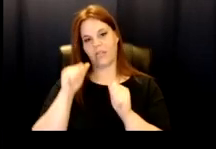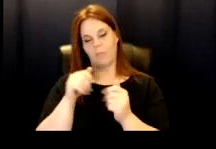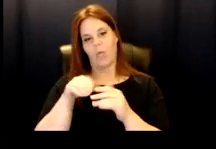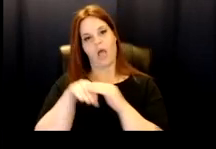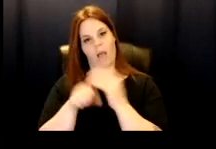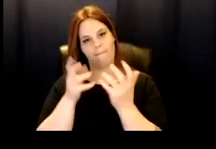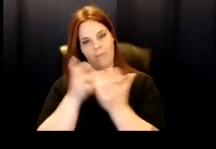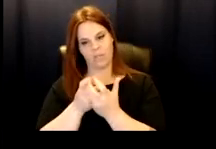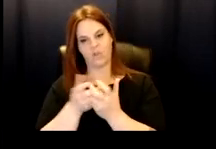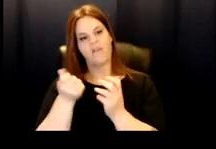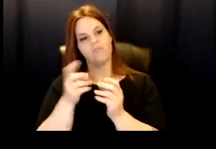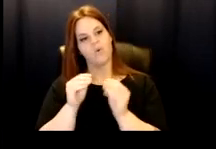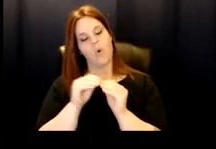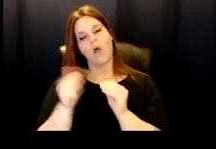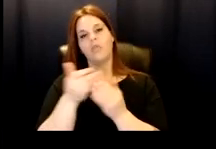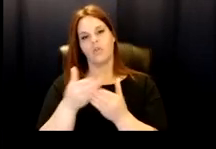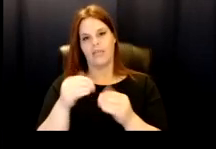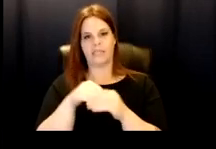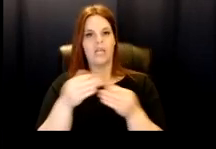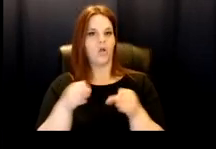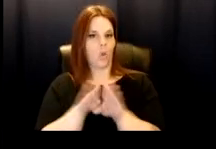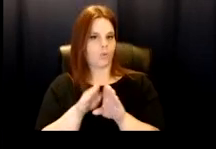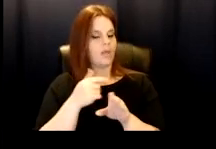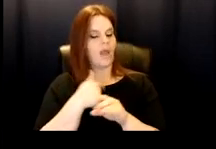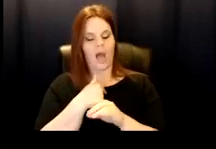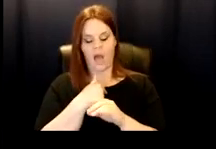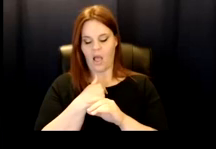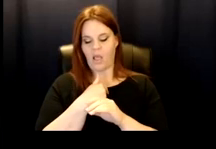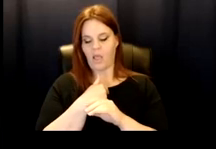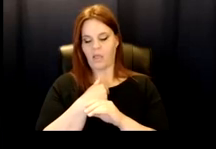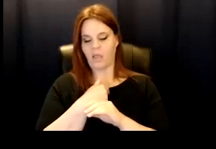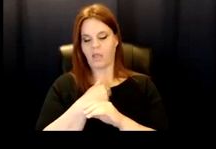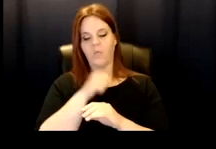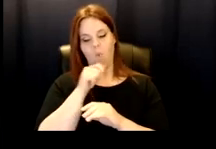Couple more other things just in closing here that I will not get to, we do have a slide